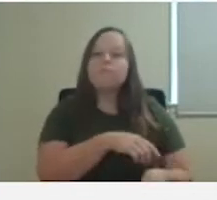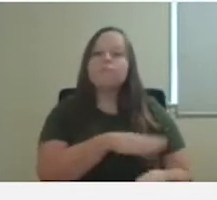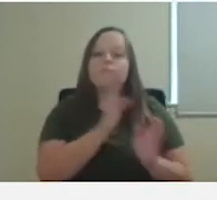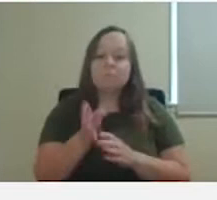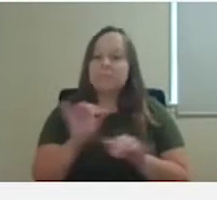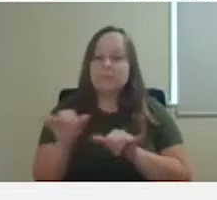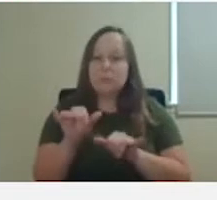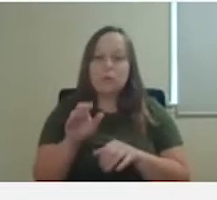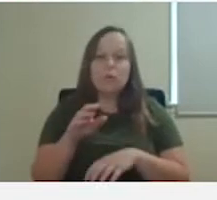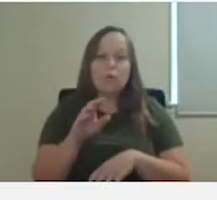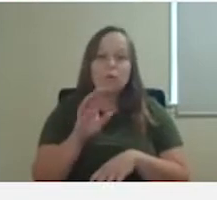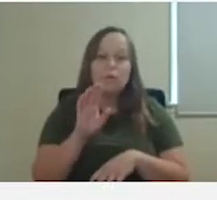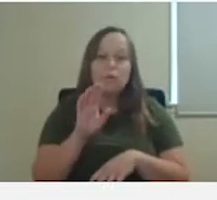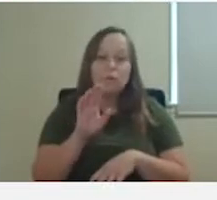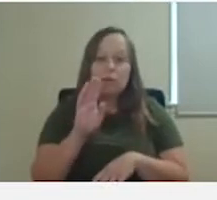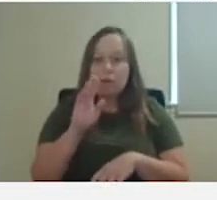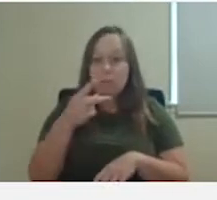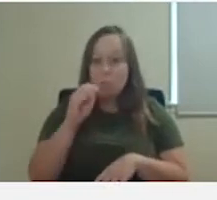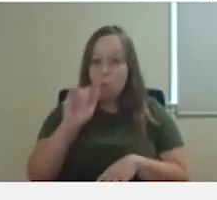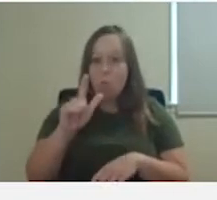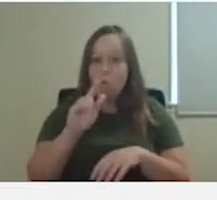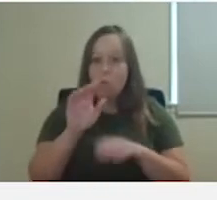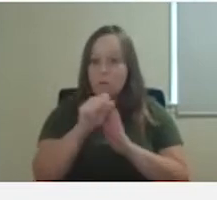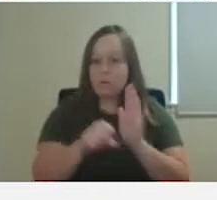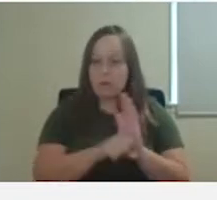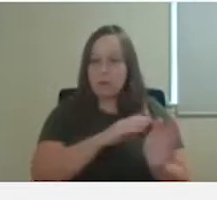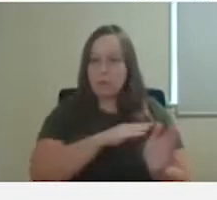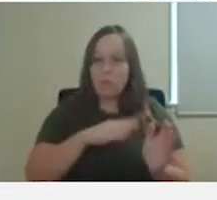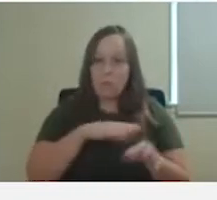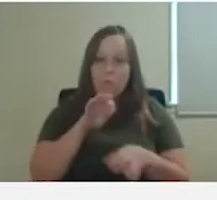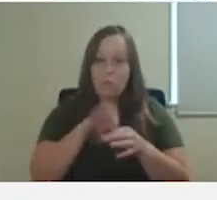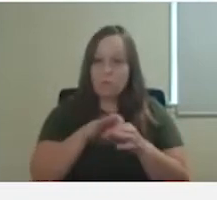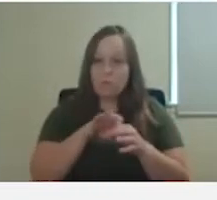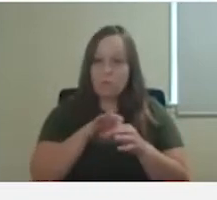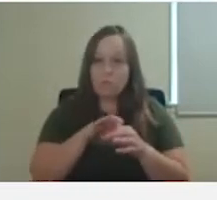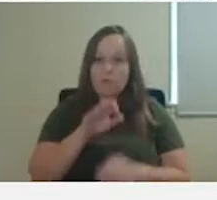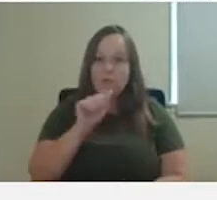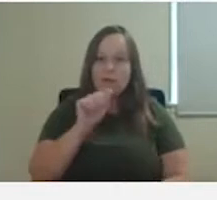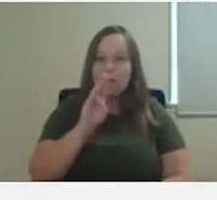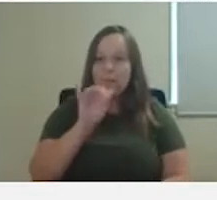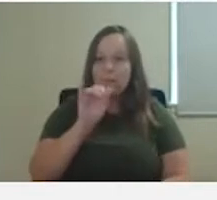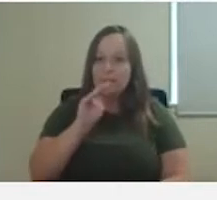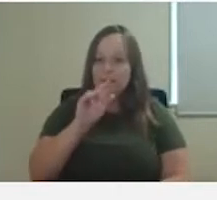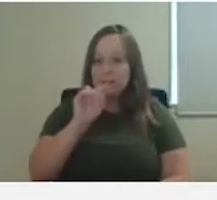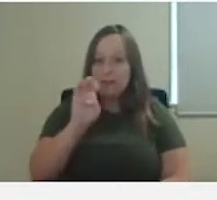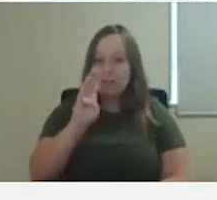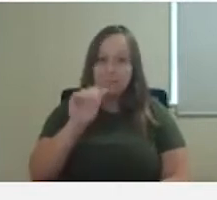You visit the portal on the State Board of Elections website, absenteeballot.e lections.ny.gov/ home/accessible.